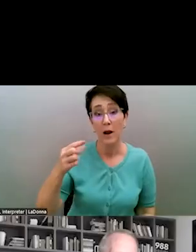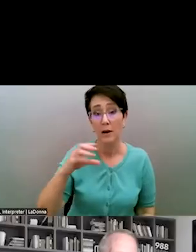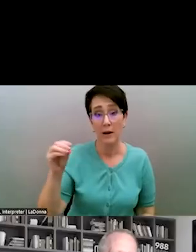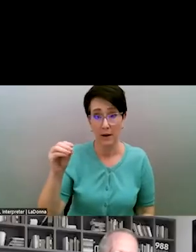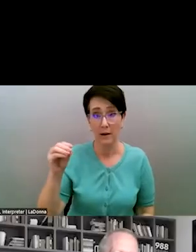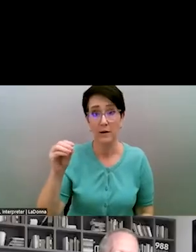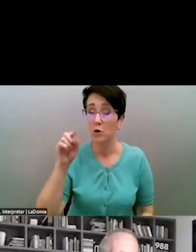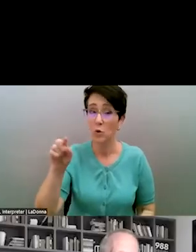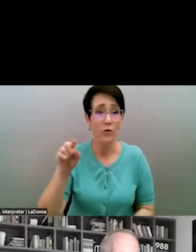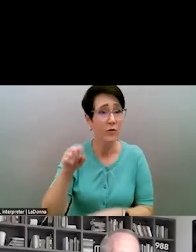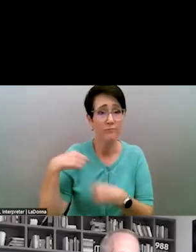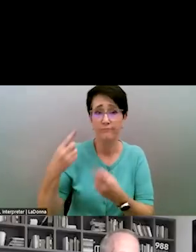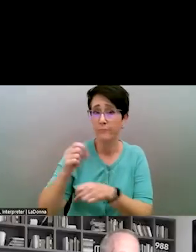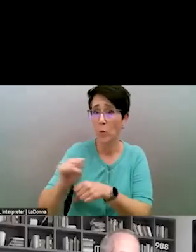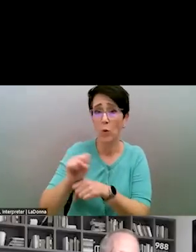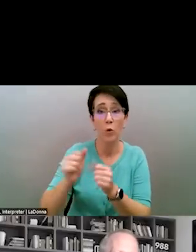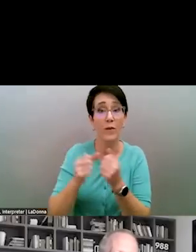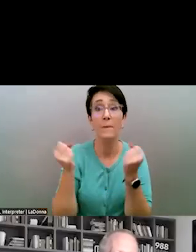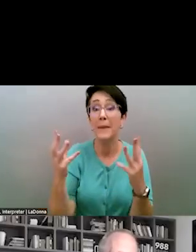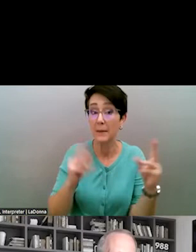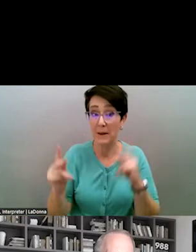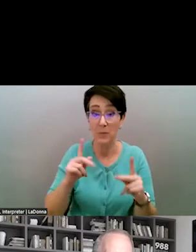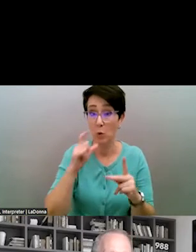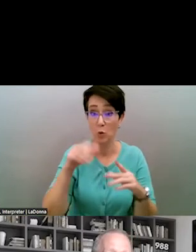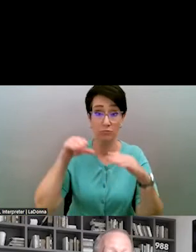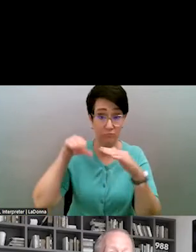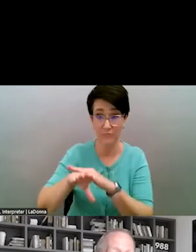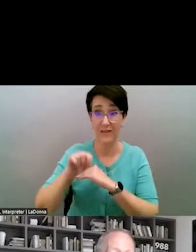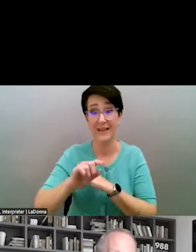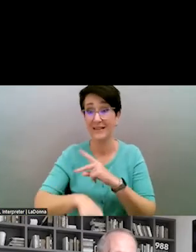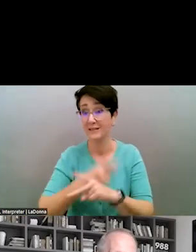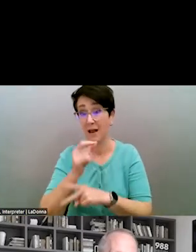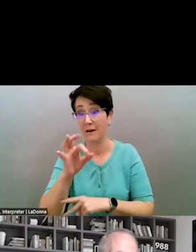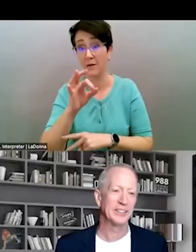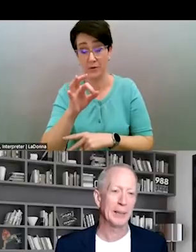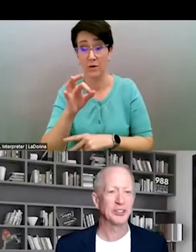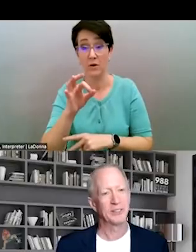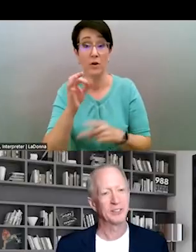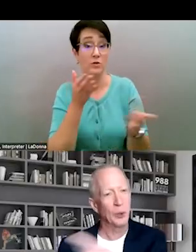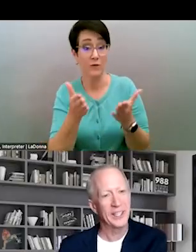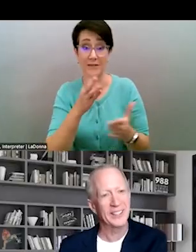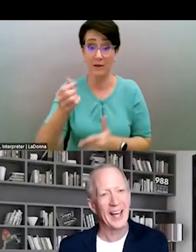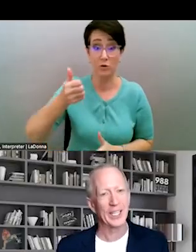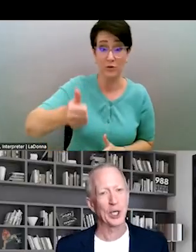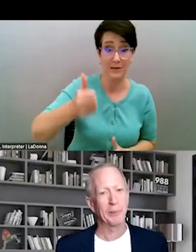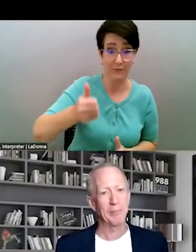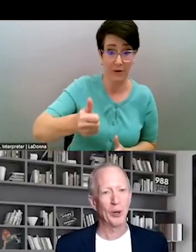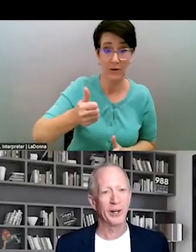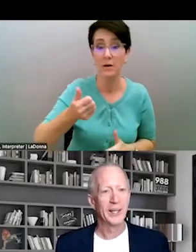WORKED WITH A LOT OF FOLKS. WHO HAVE GONE THROUGH THESE TYPES OF SORRY VOICES. AND YOU HAVE GONE THROUGH TEASE TYPES OF SORRY VOICES. WE WILL GET TO THAT A LITTLE MORE IN